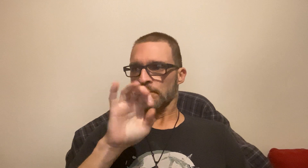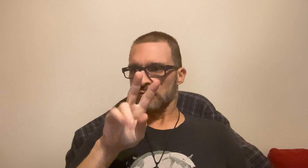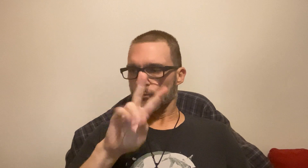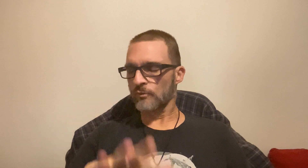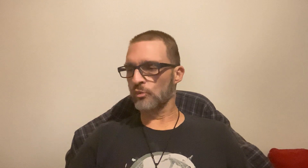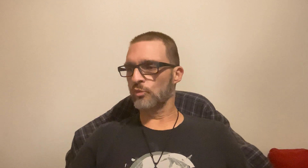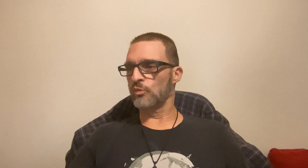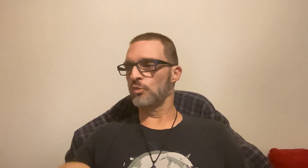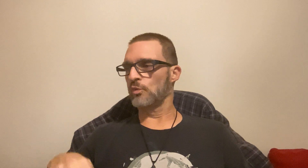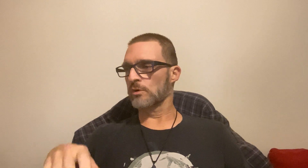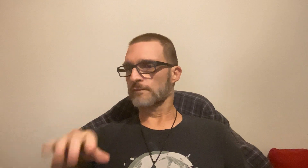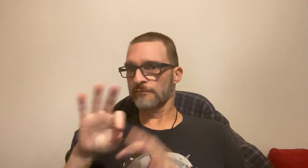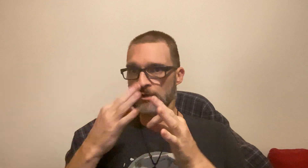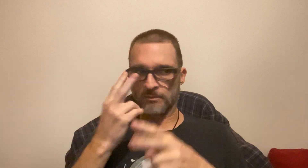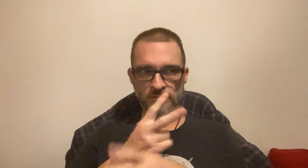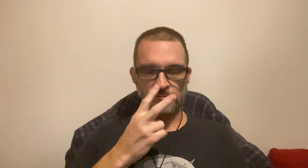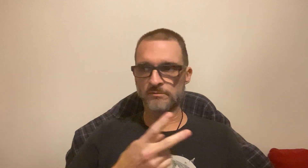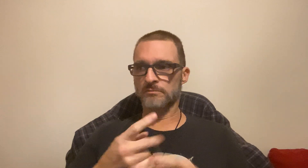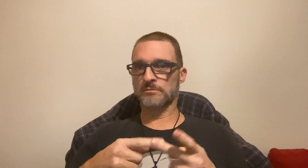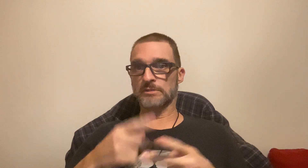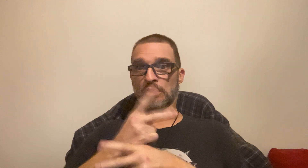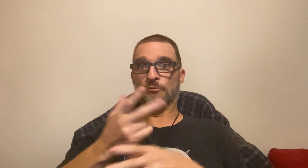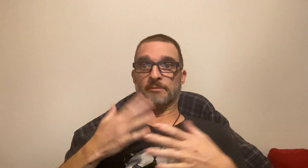I've been doing a lot with Feb 24, family to take care of,